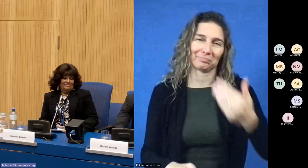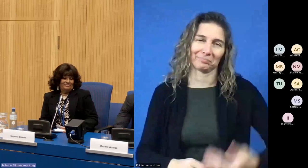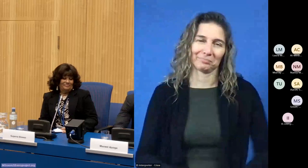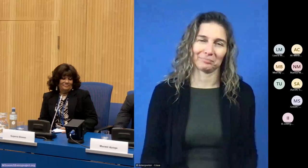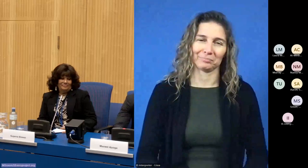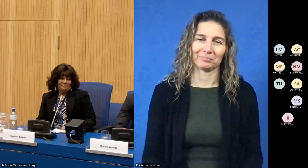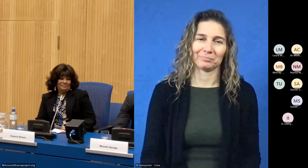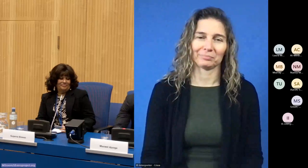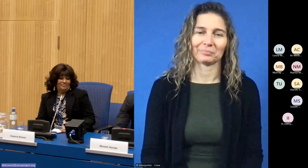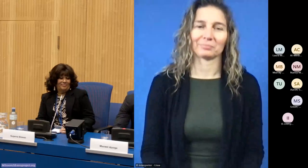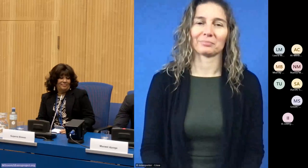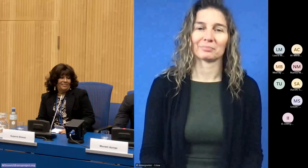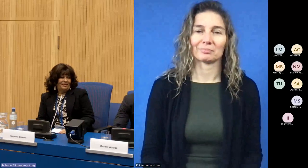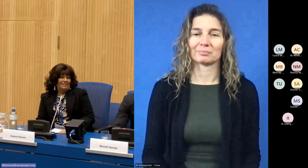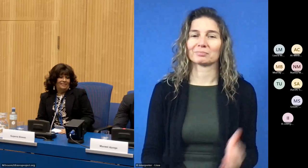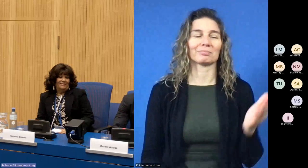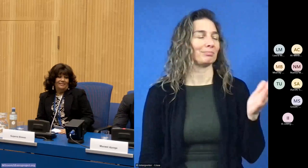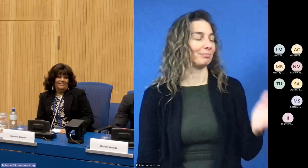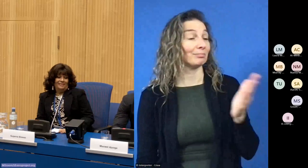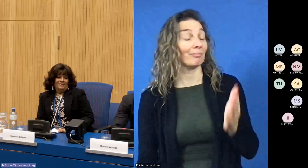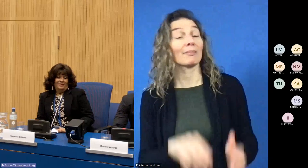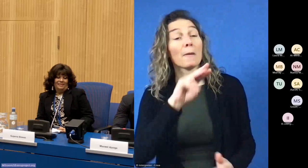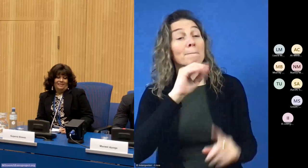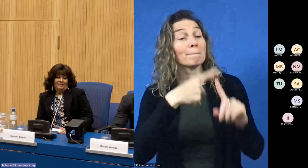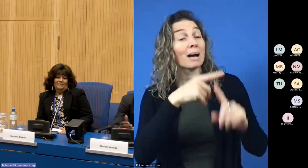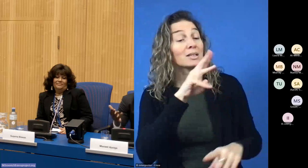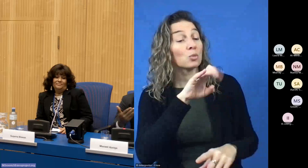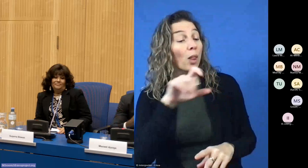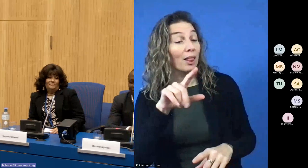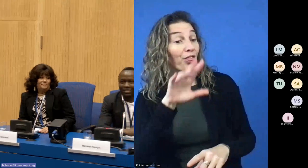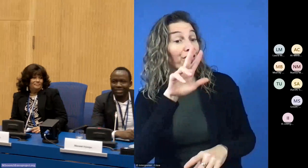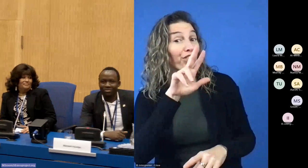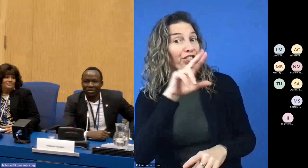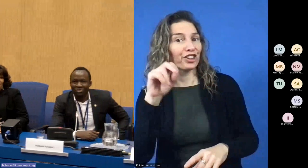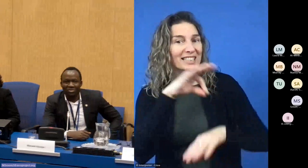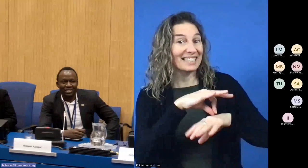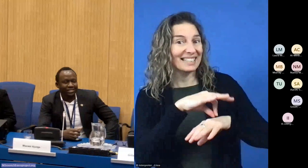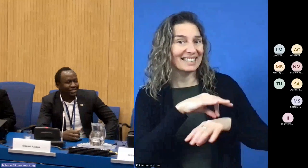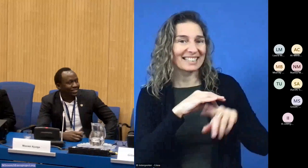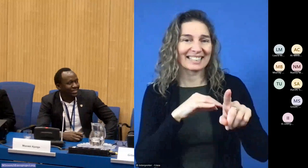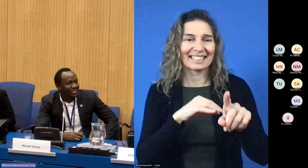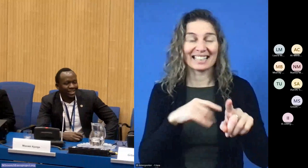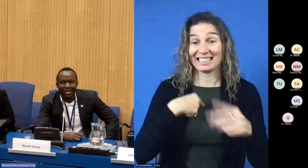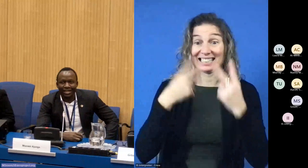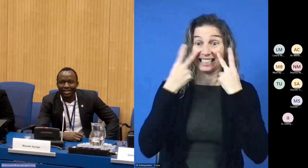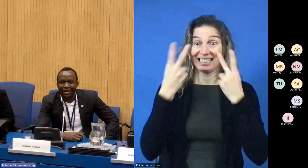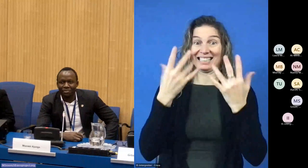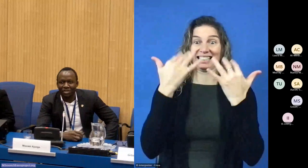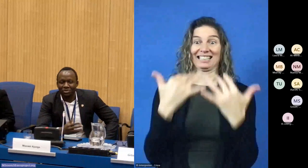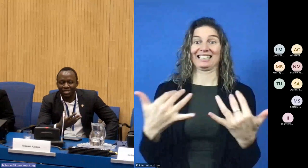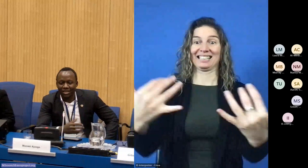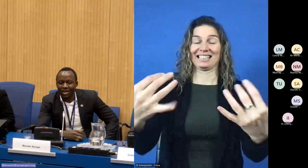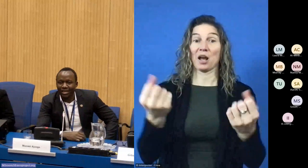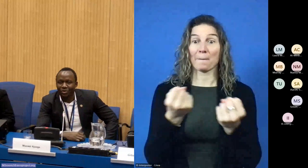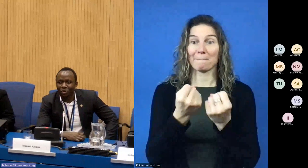I know the room is full of innovators, as we said earlier on